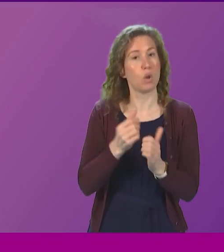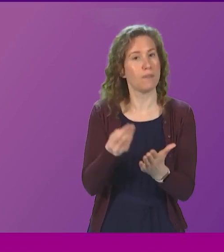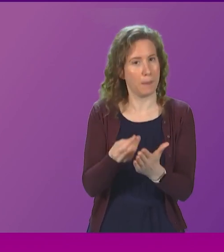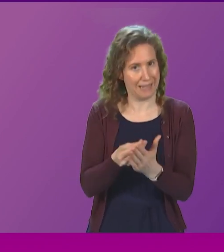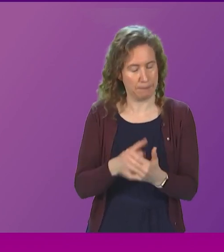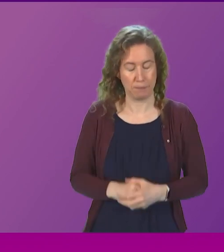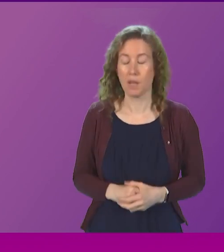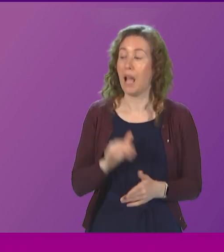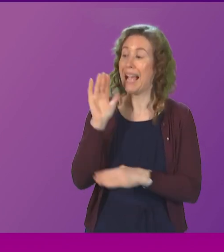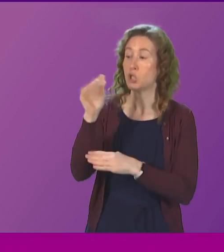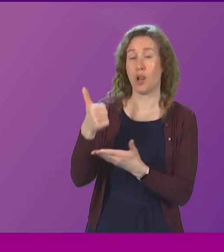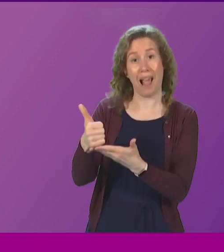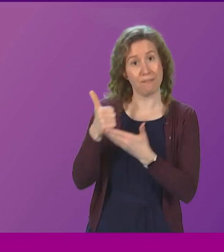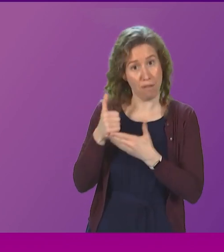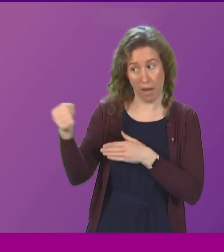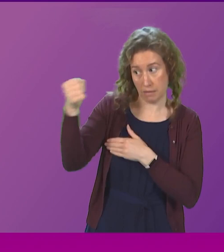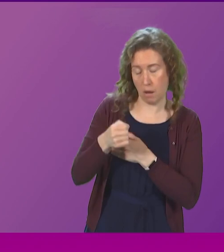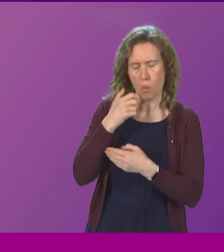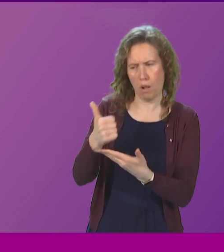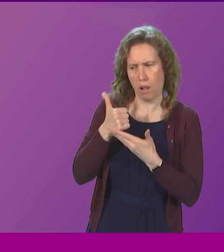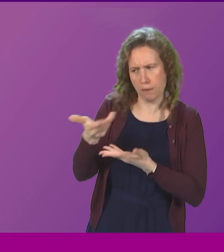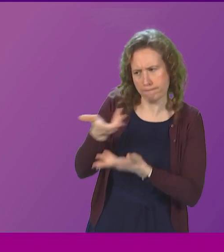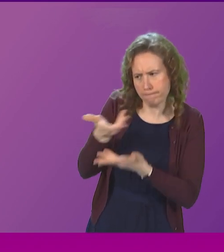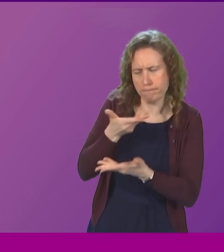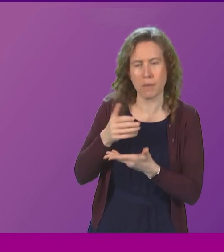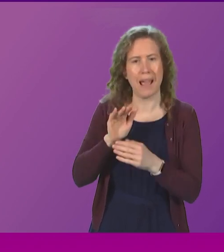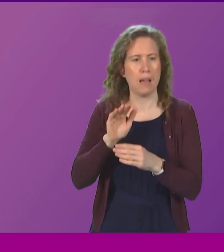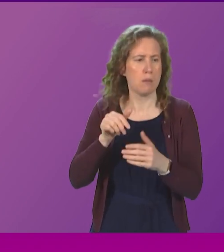Our external advisers will assist with commercial and programme management of the project.